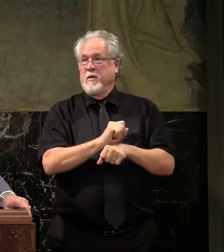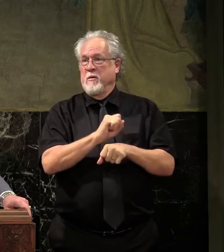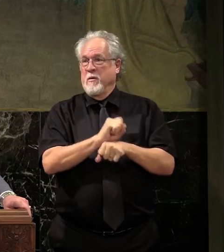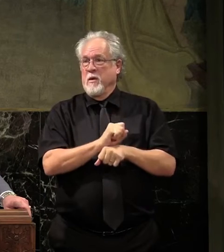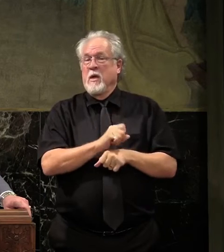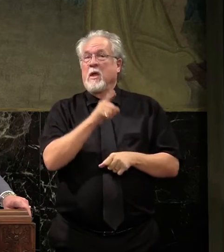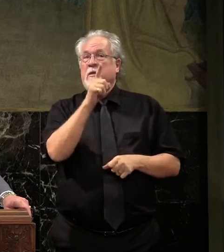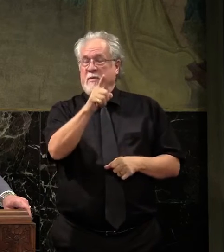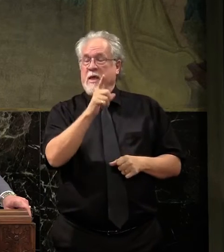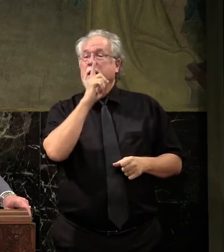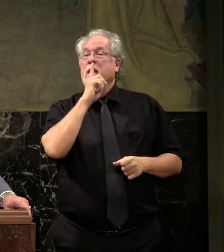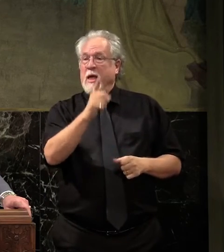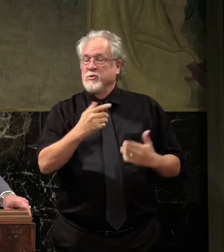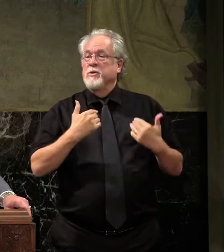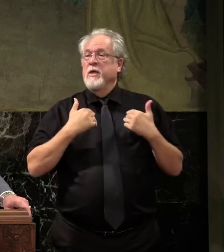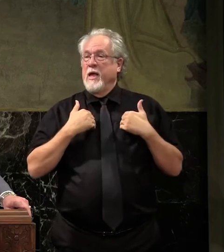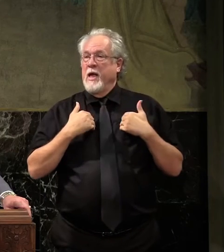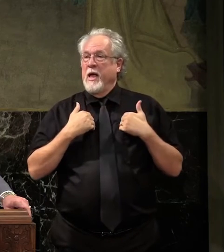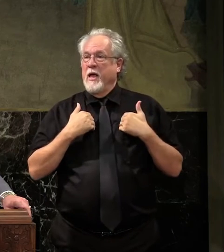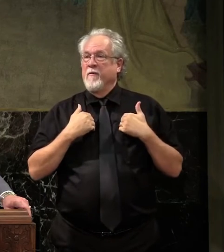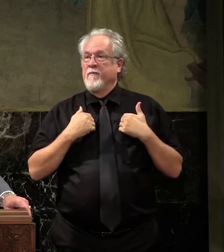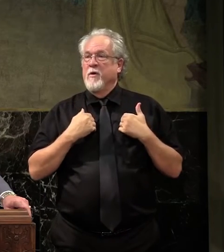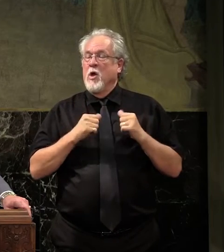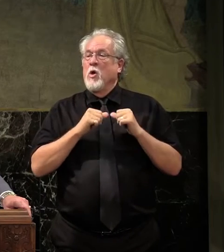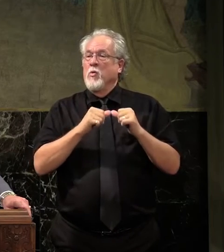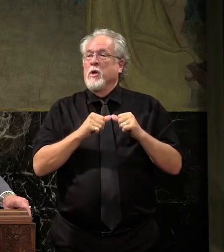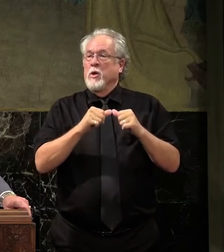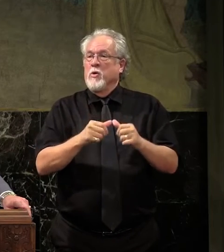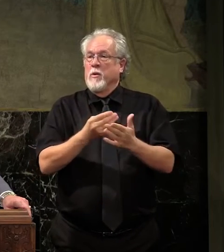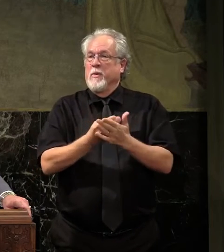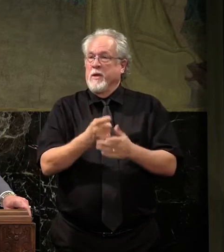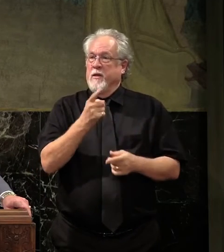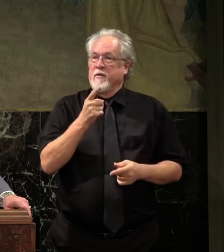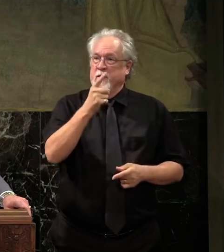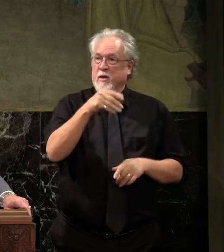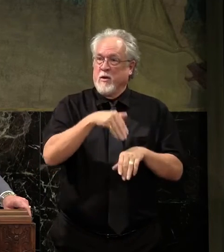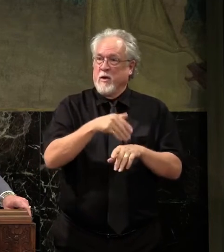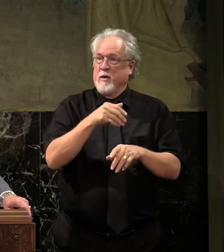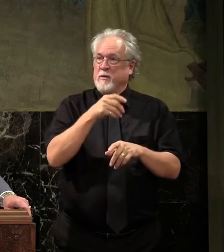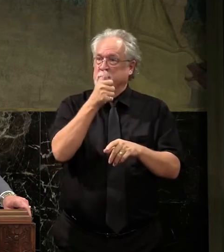they actually have recurring revenue at the hospital itself that prevents the